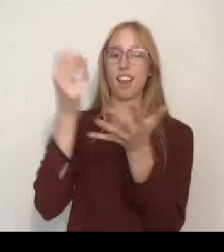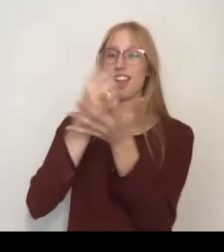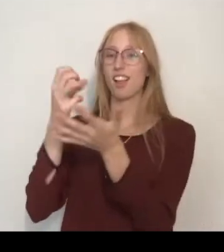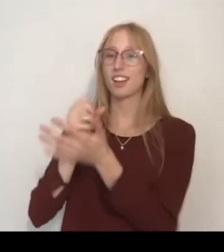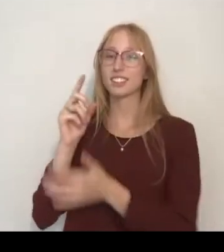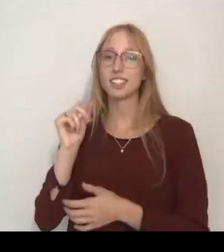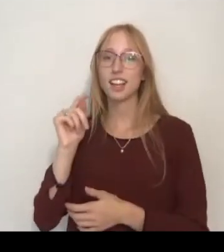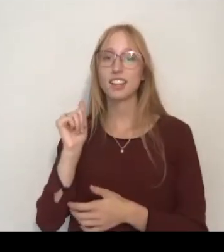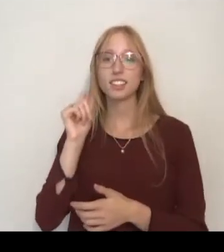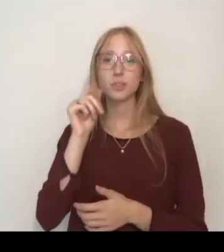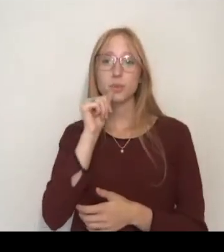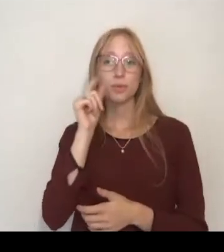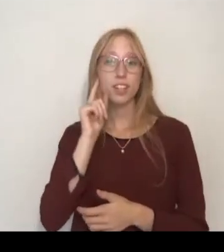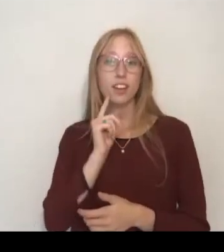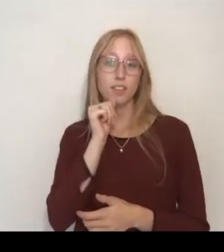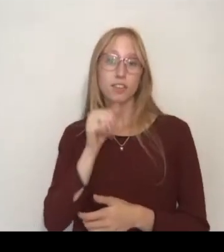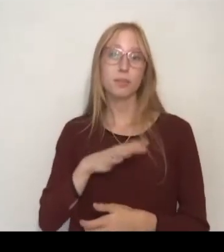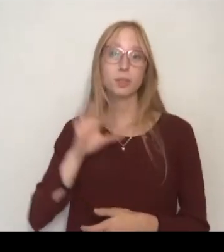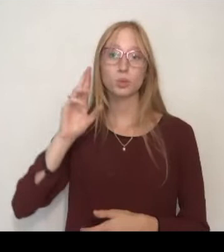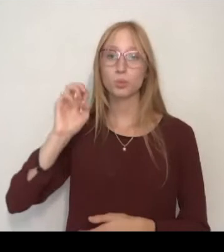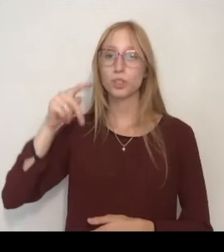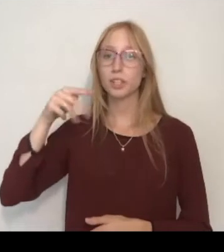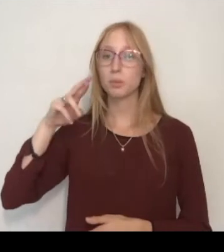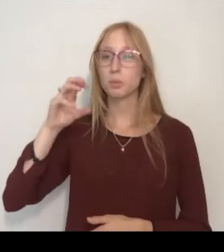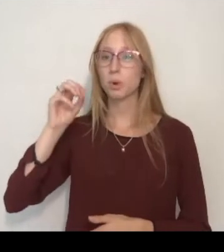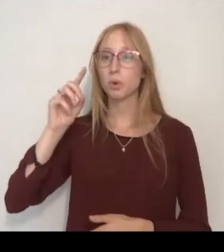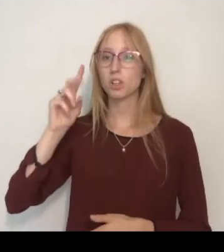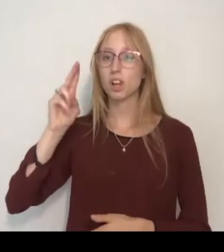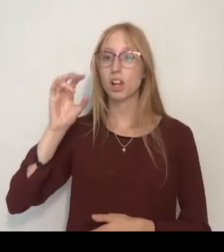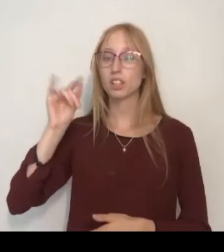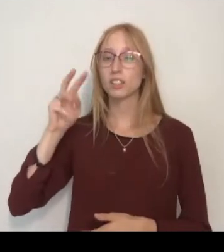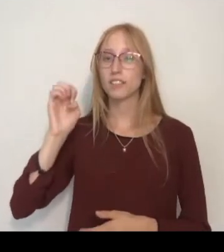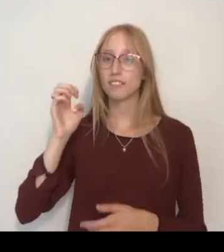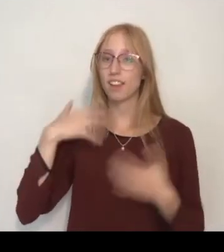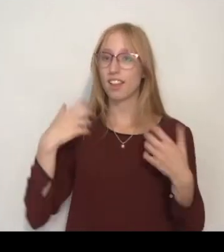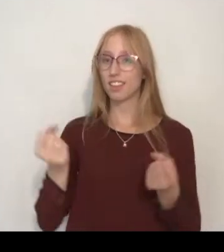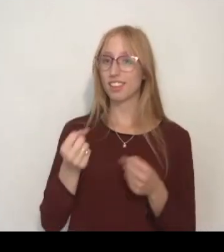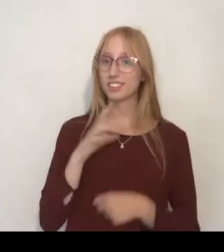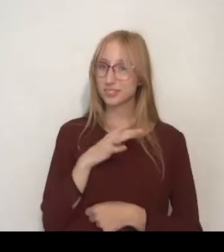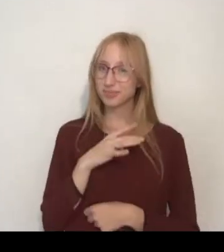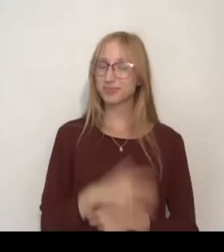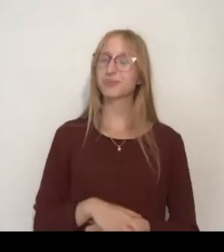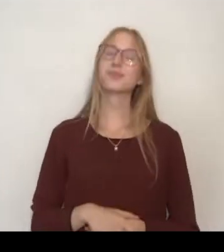I also want to mention that this is the first project to collect national information on reproductive health in deaf women!